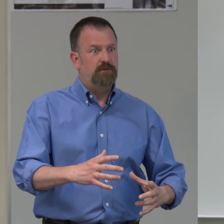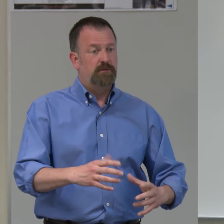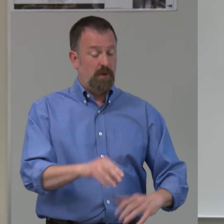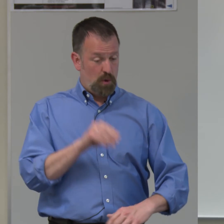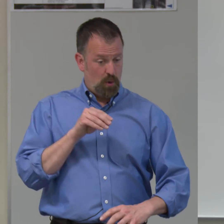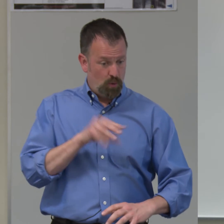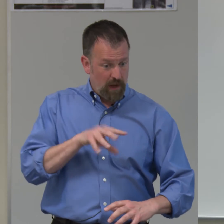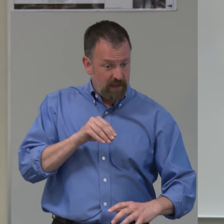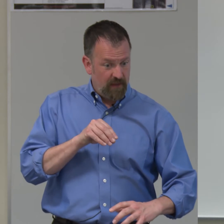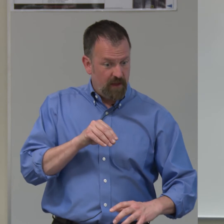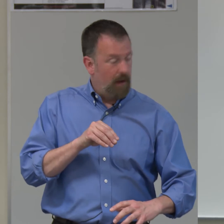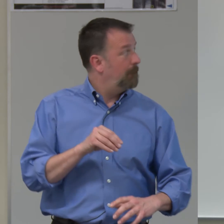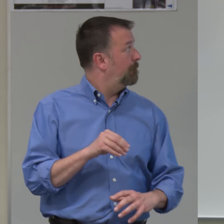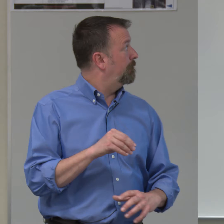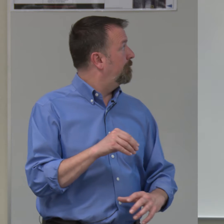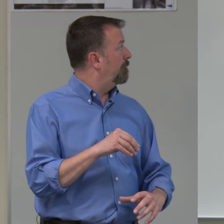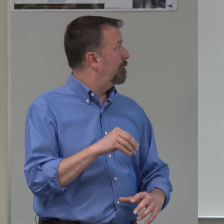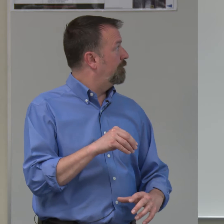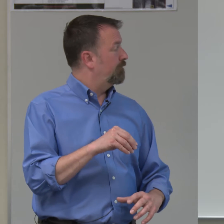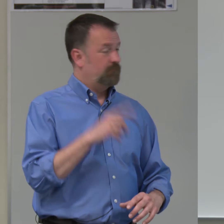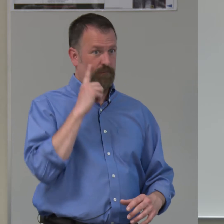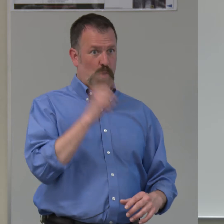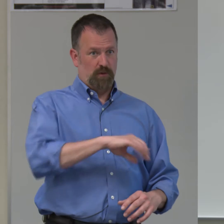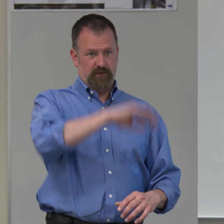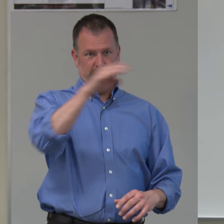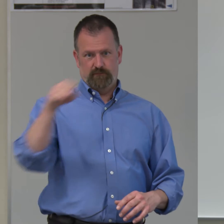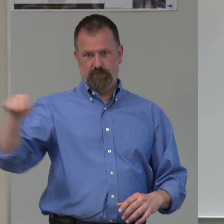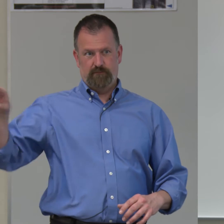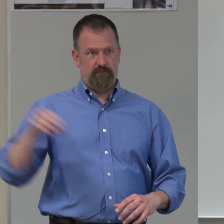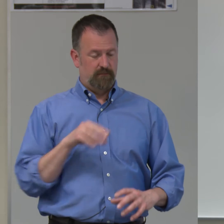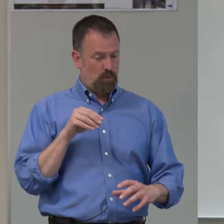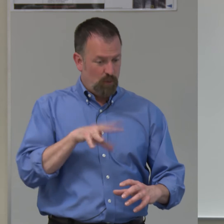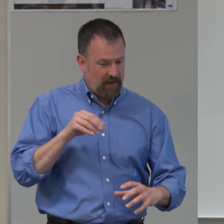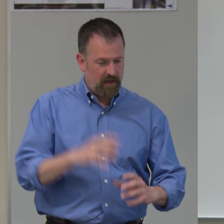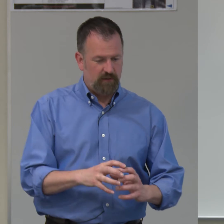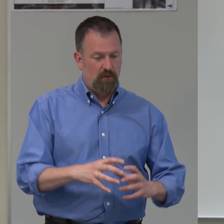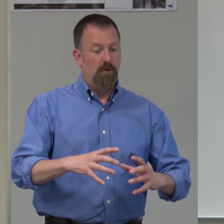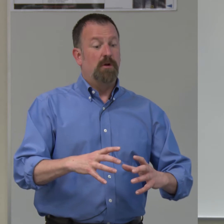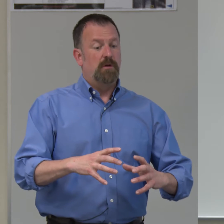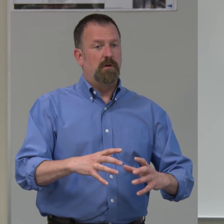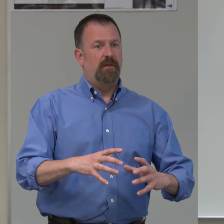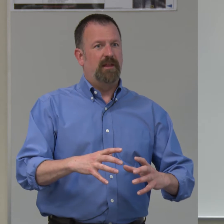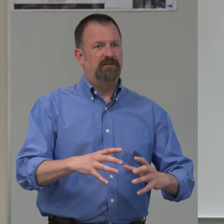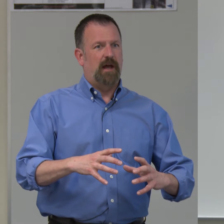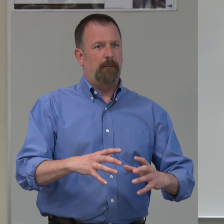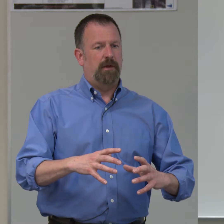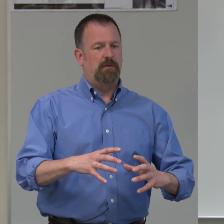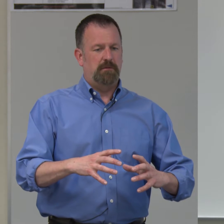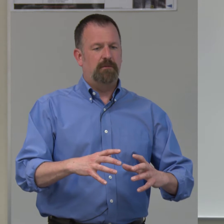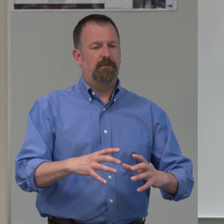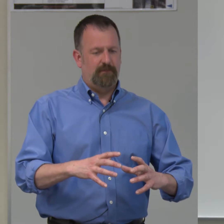If you irradiate them, which is shown here in this dotted line, again, they stop growth, and it levels off,